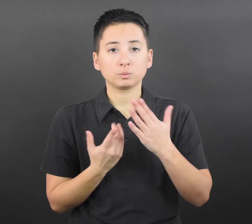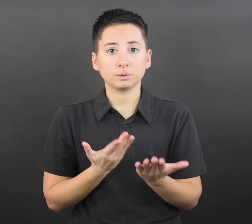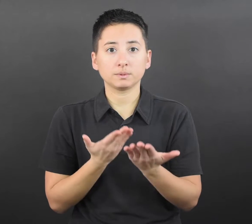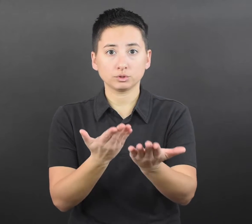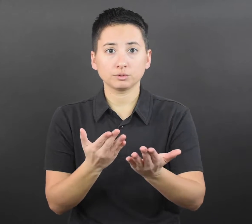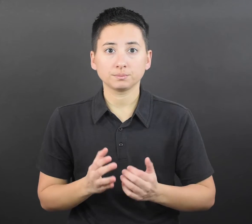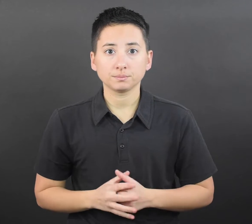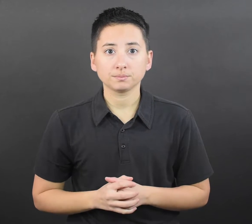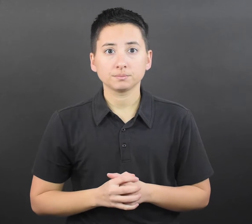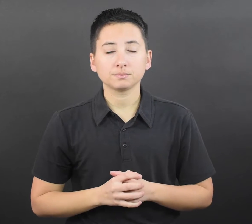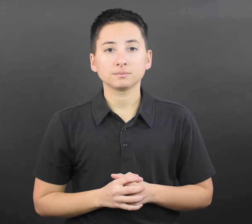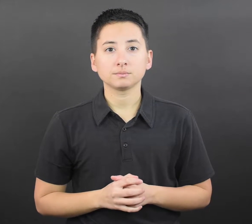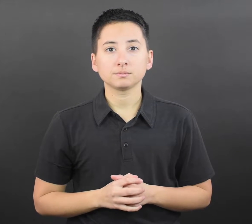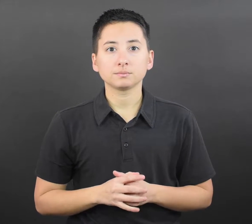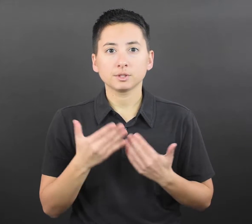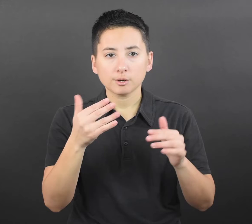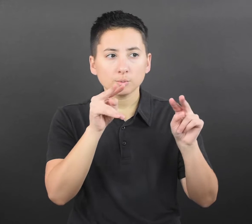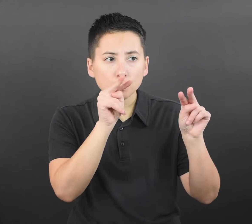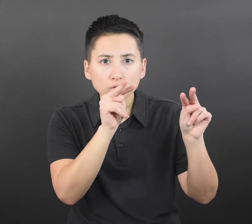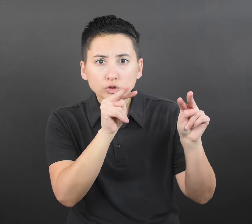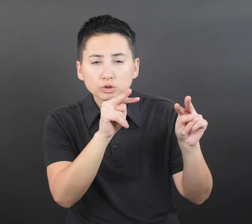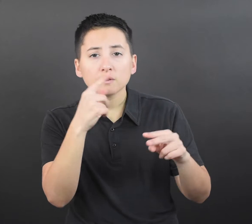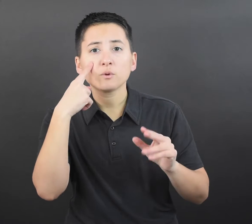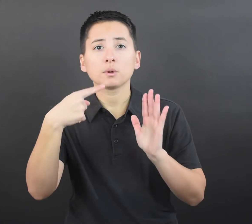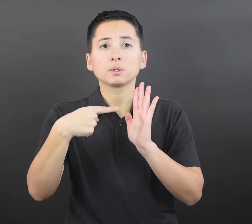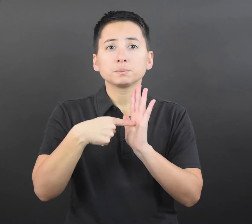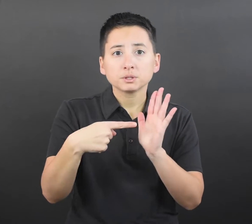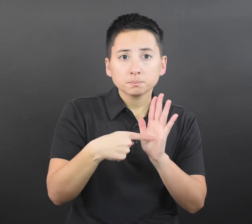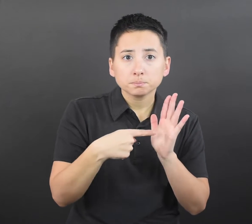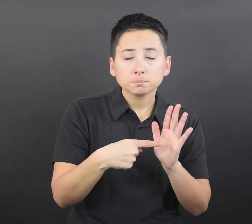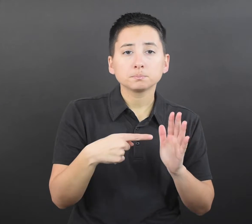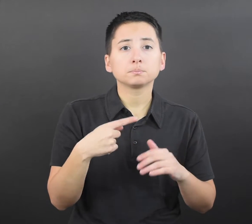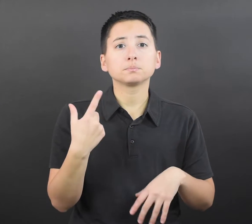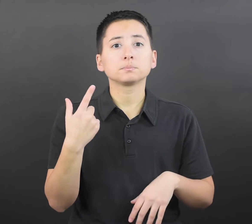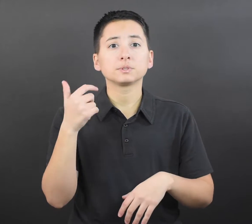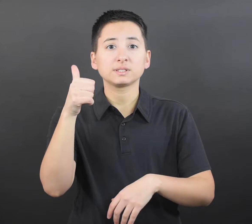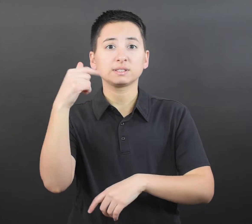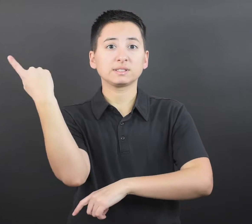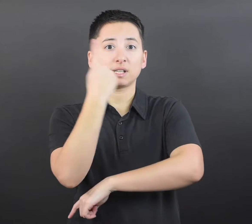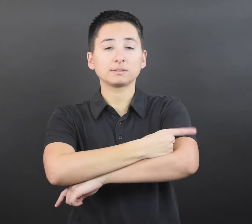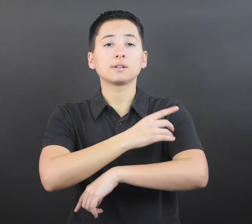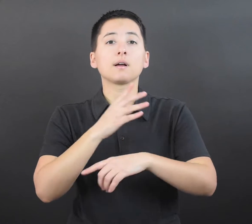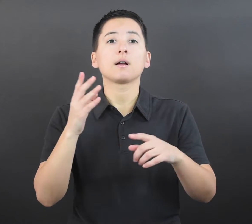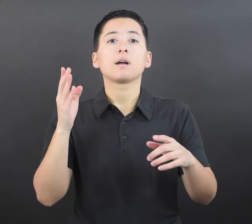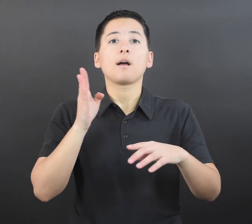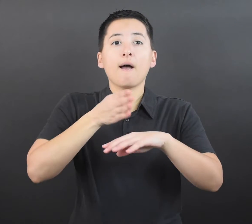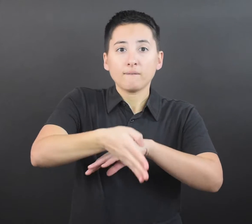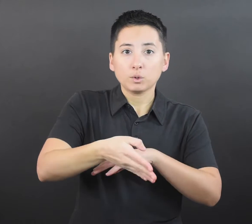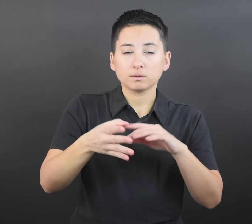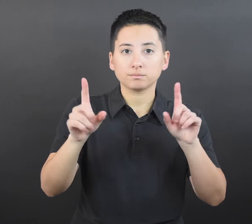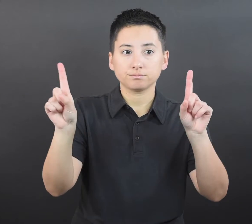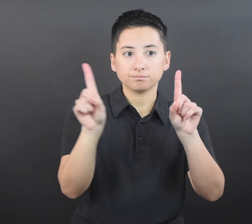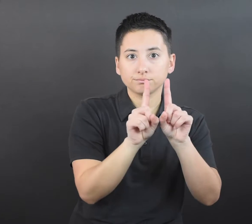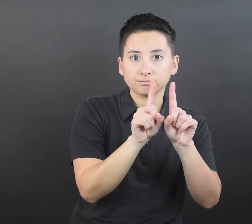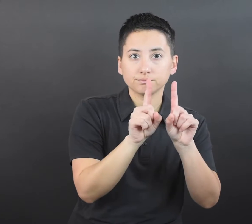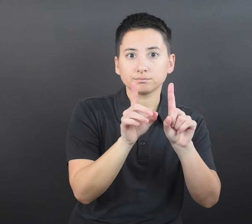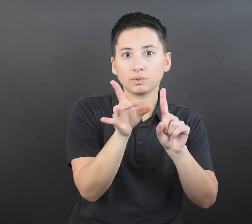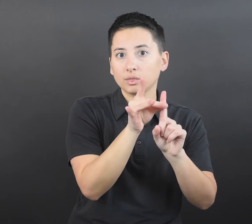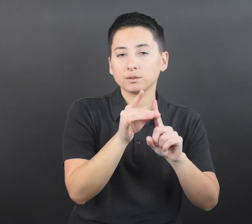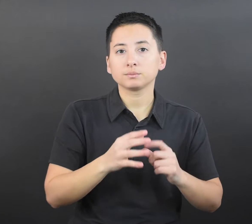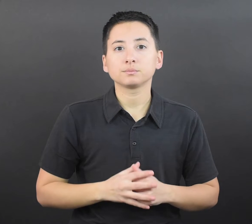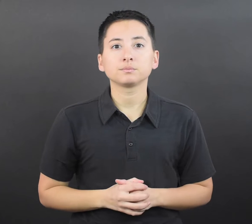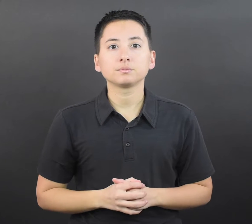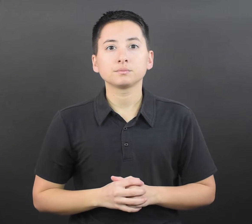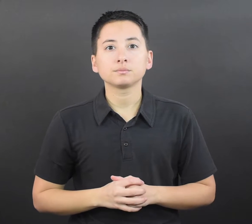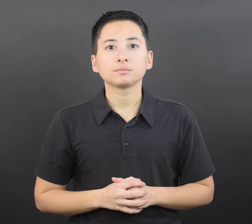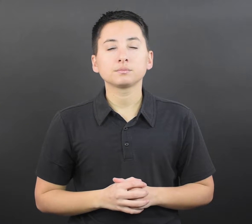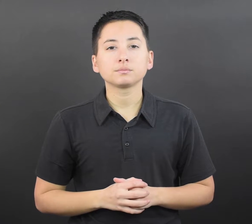• Watch for symptoms for 10 days after close contact. If symptoms develop,